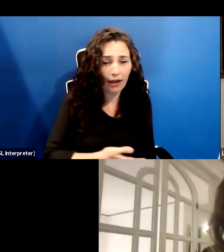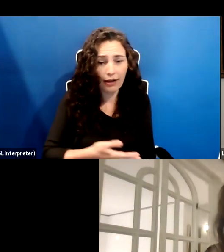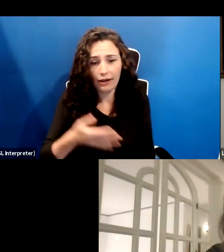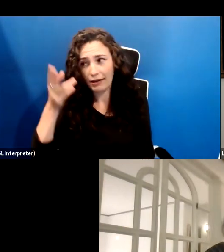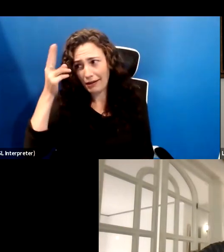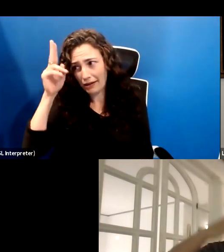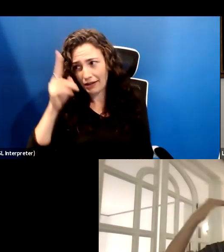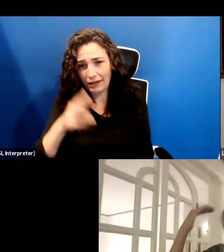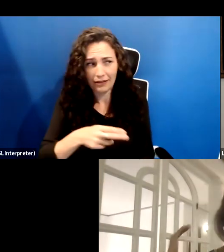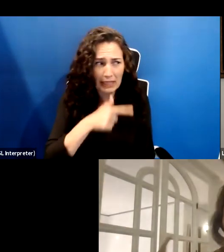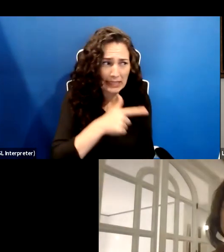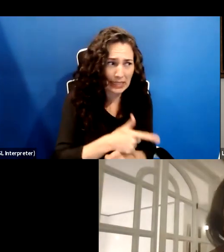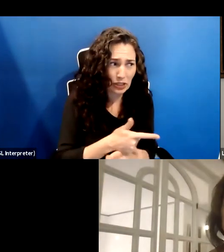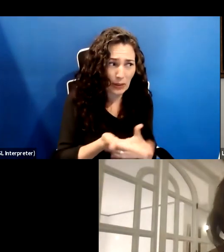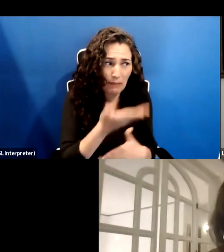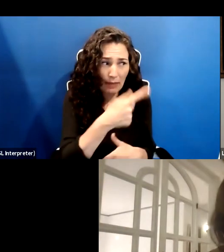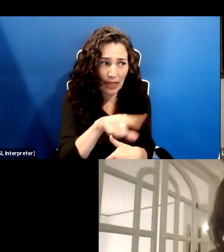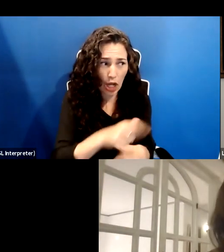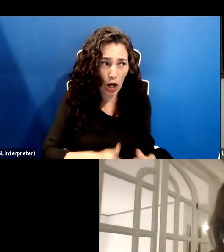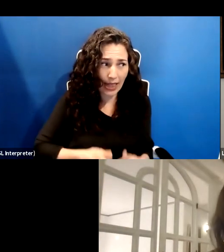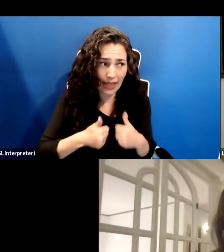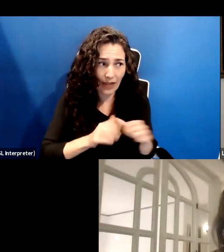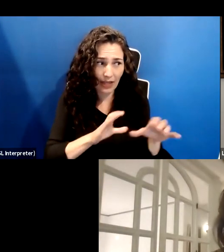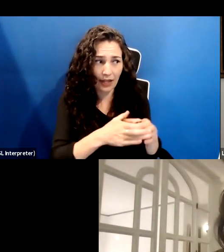because they have such completely extremely different views than you do.